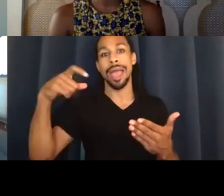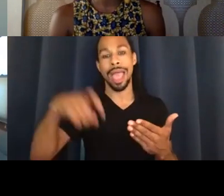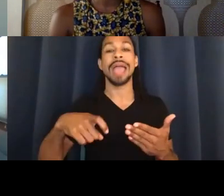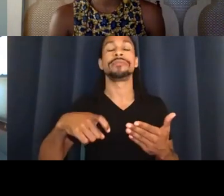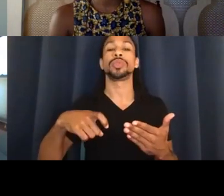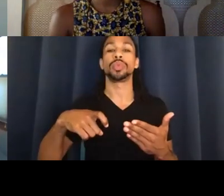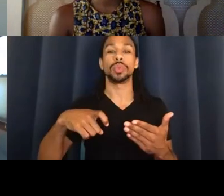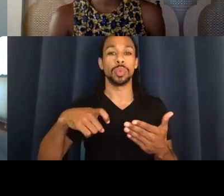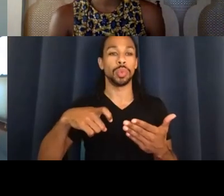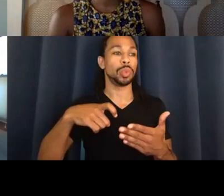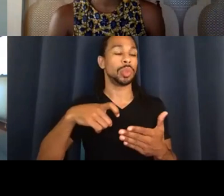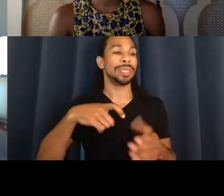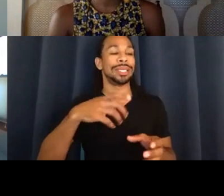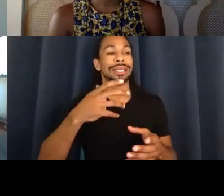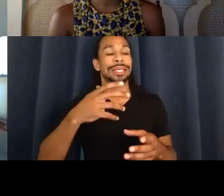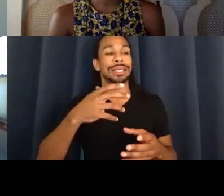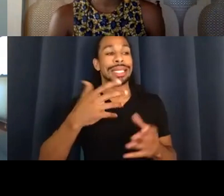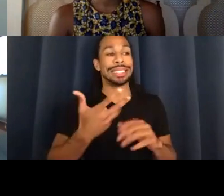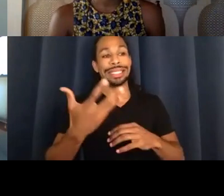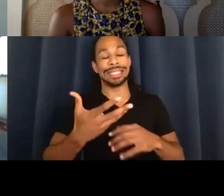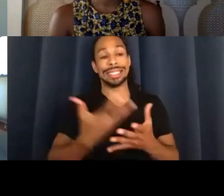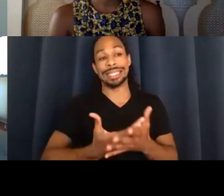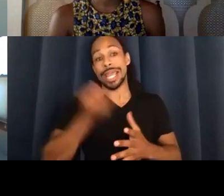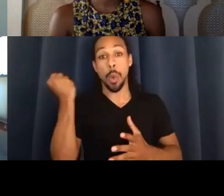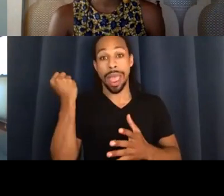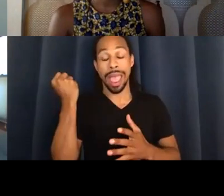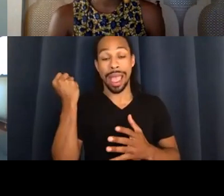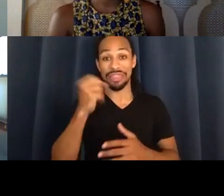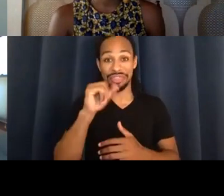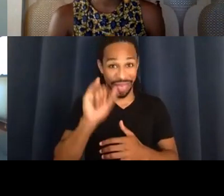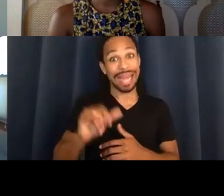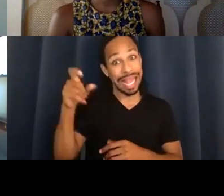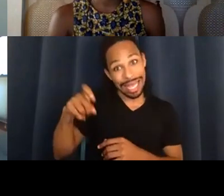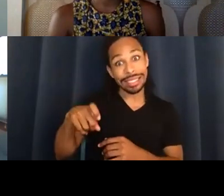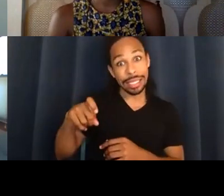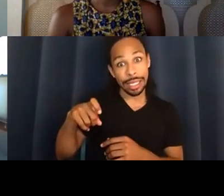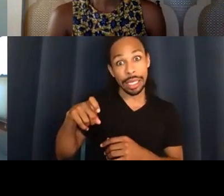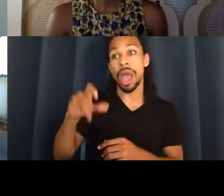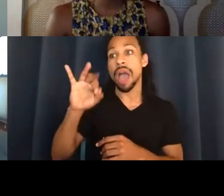DTH our necessity on needing touring income. I don't know how to do it, but I will